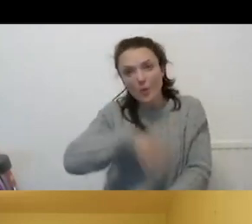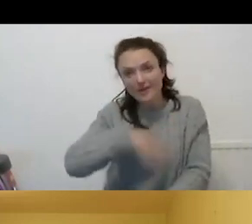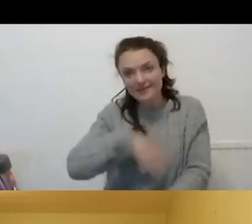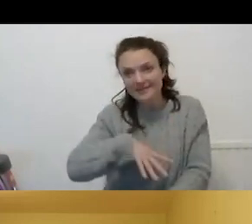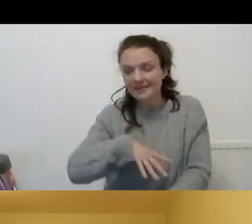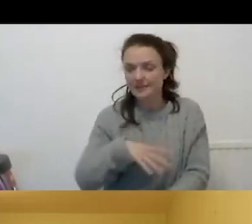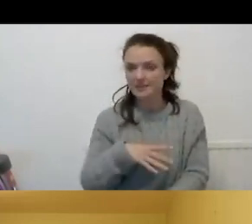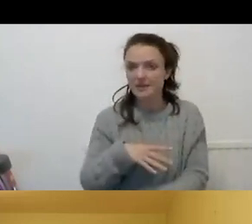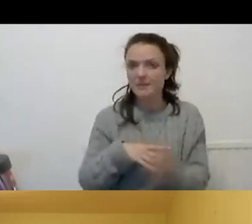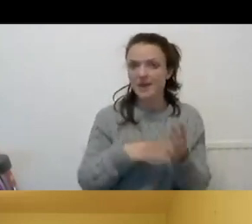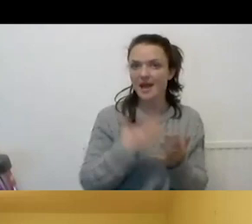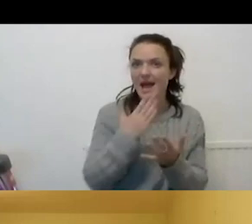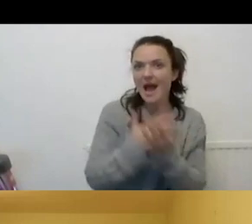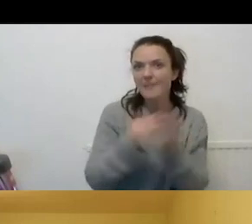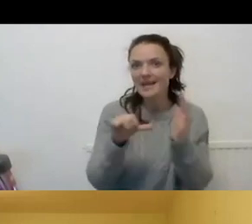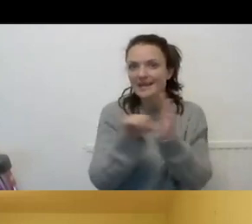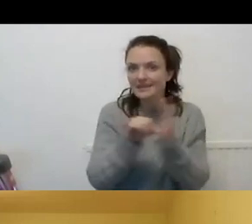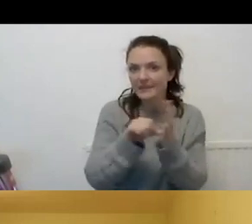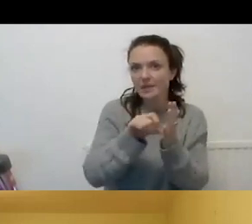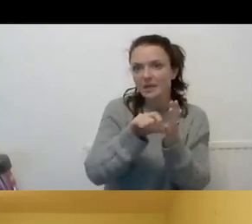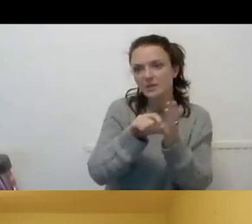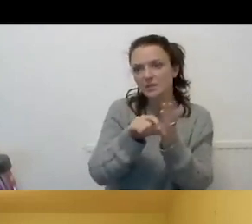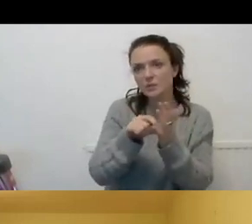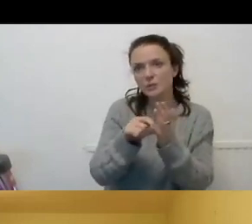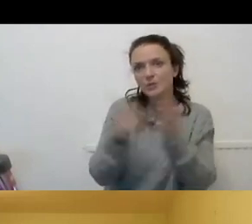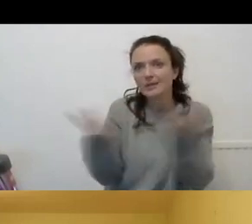range of people are the people who would be in need to be vaccinated. And it's not too